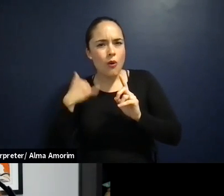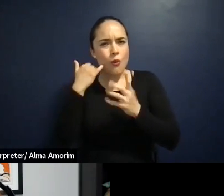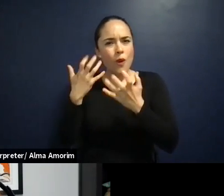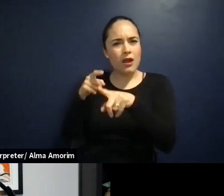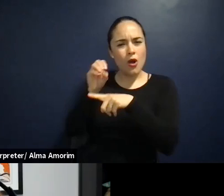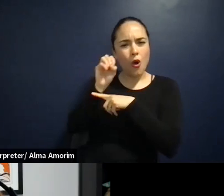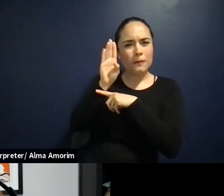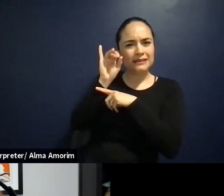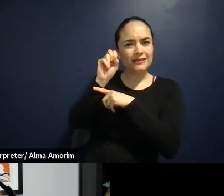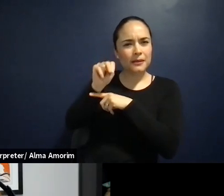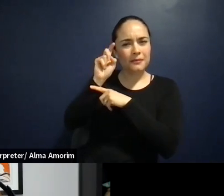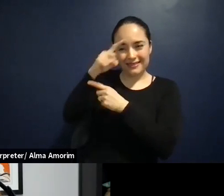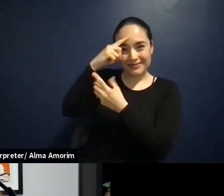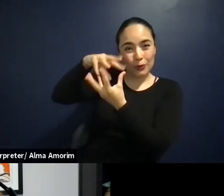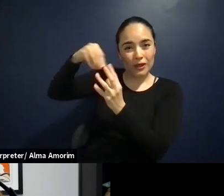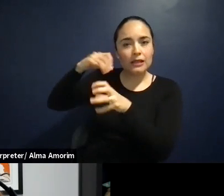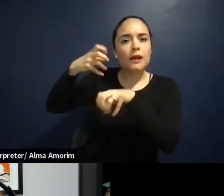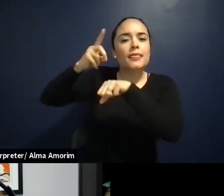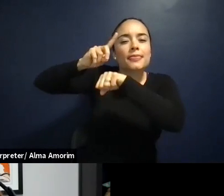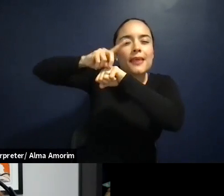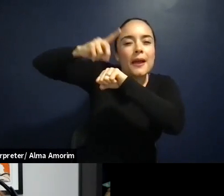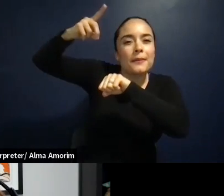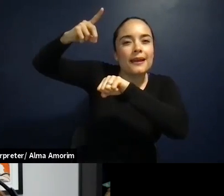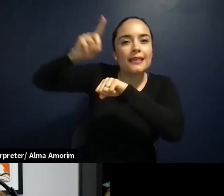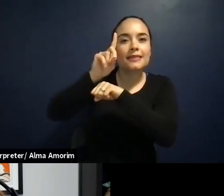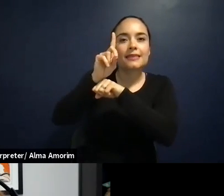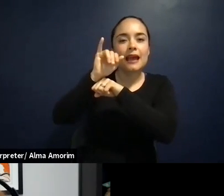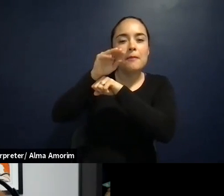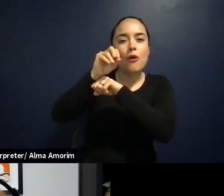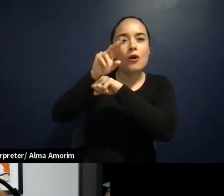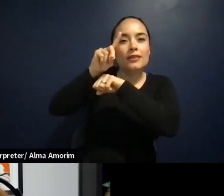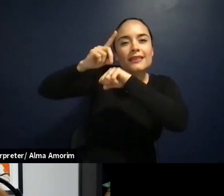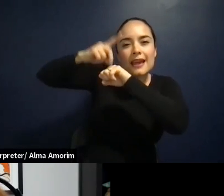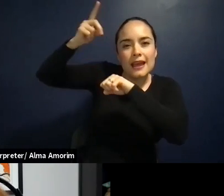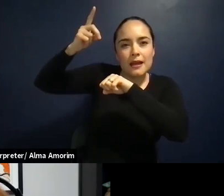the hardest block in Minecraft. So does the science match up to the real science there?